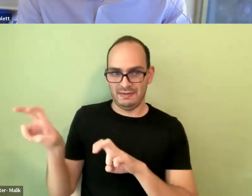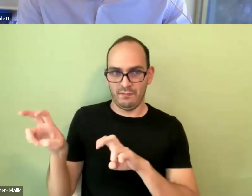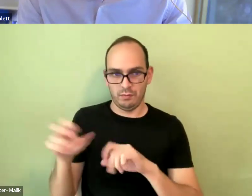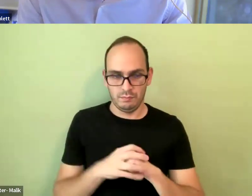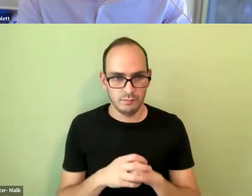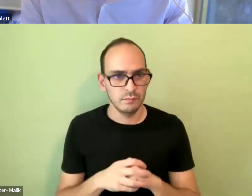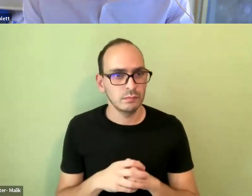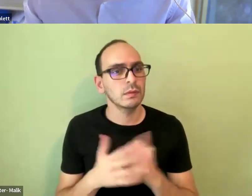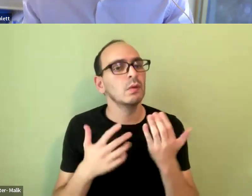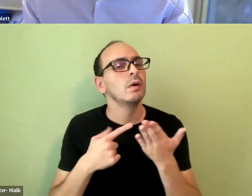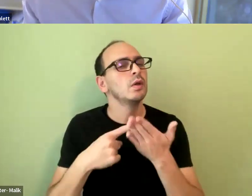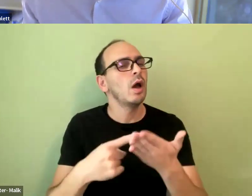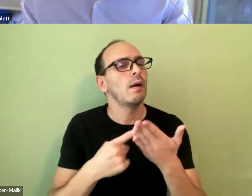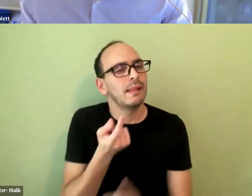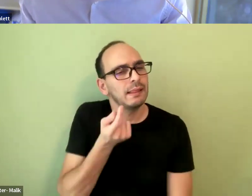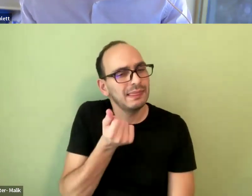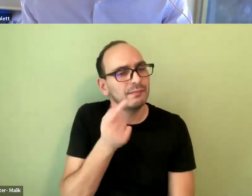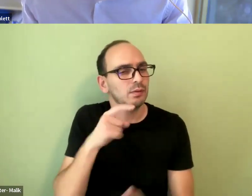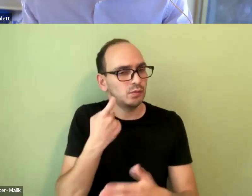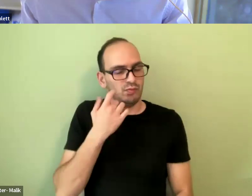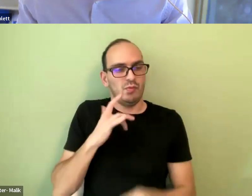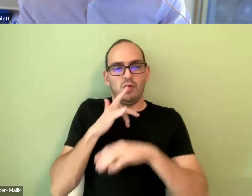Want to talk a little bit about some of the early research we